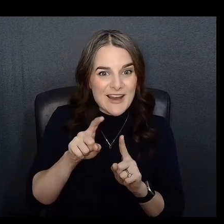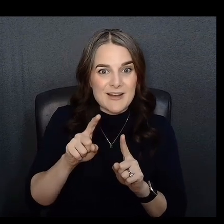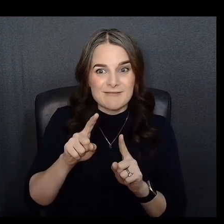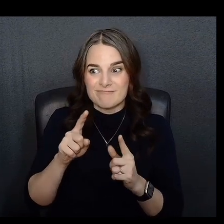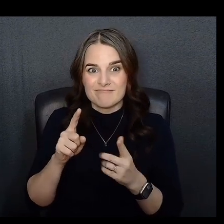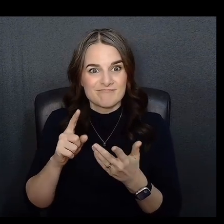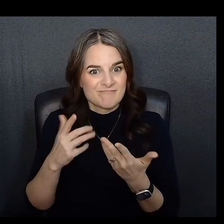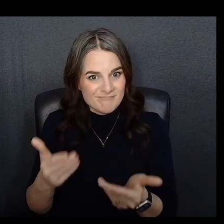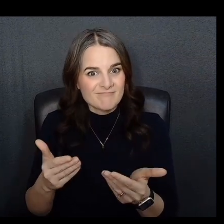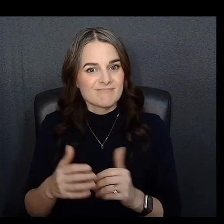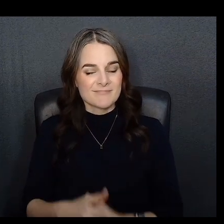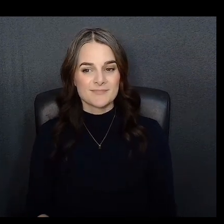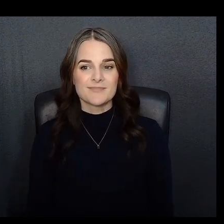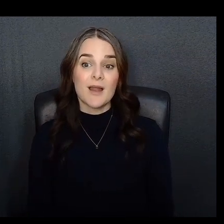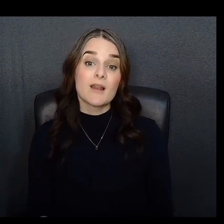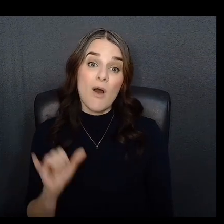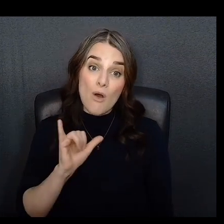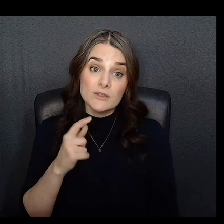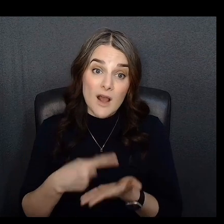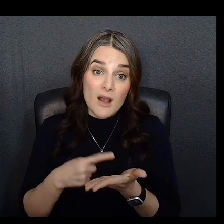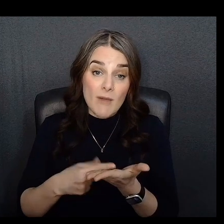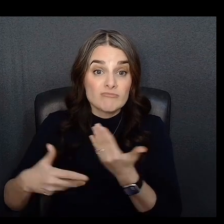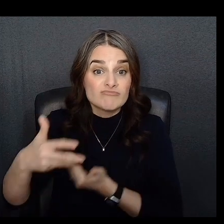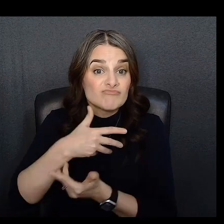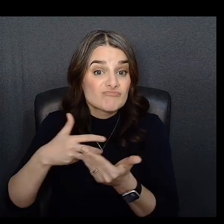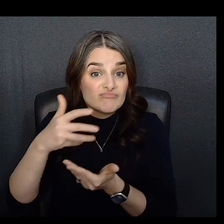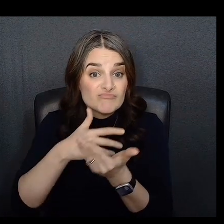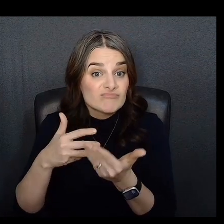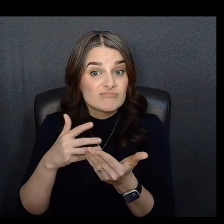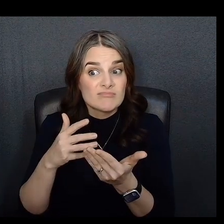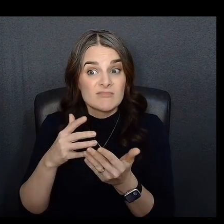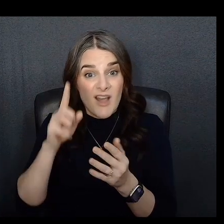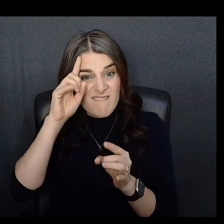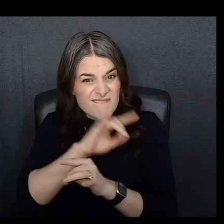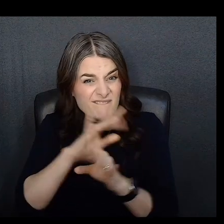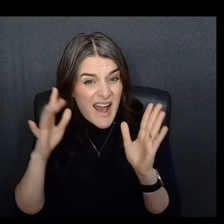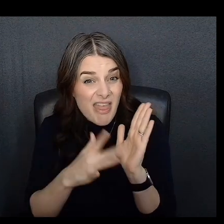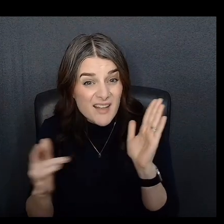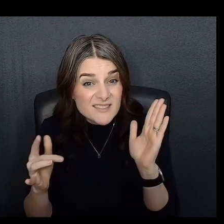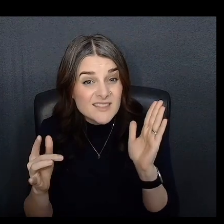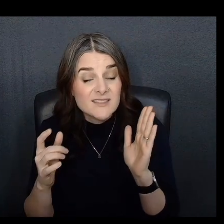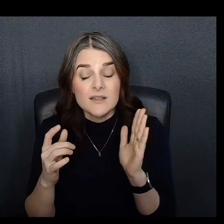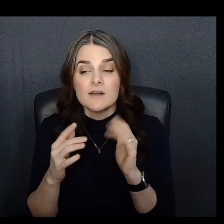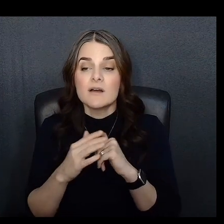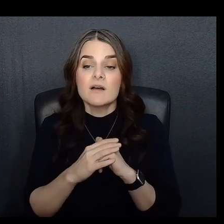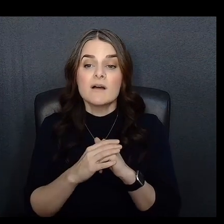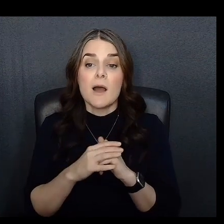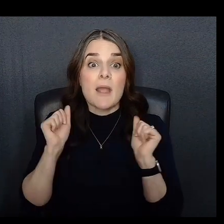So not just being able to report the abuse, but asking for help. Being able to have prevention and intervention